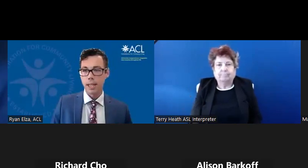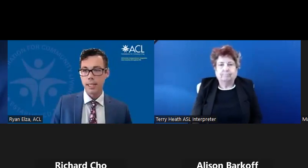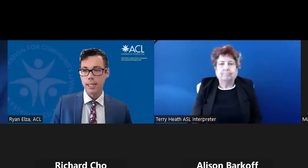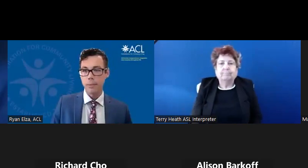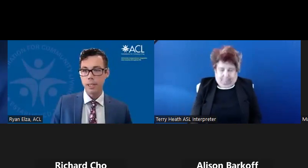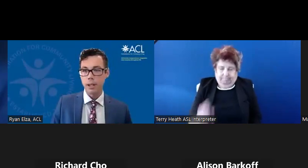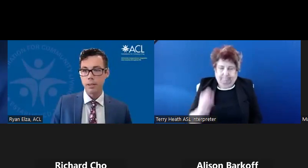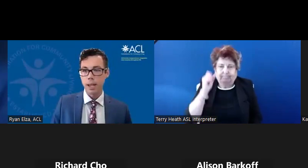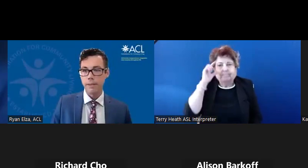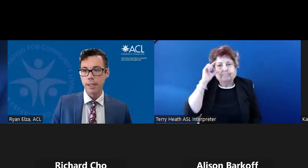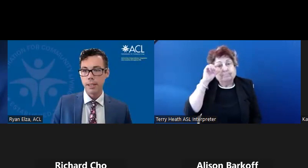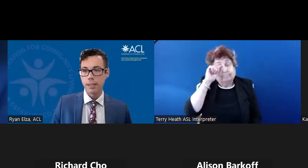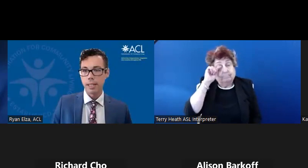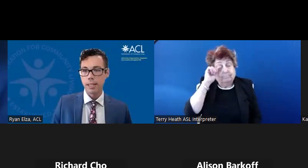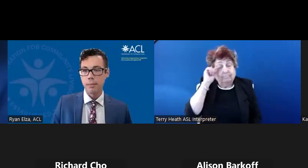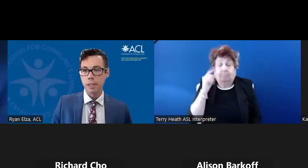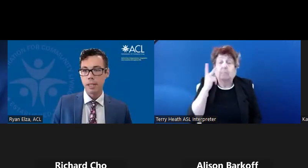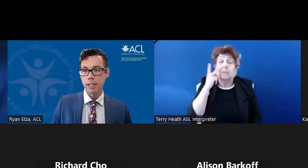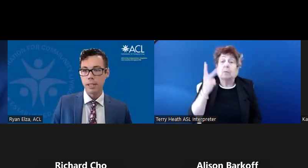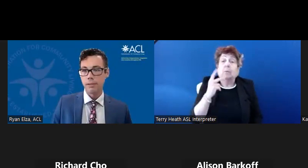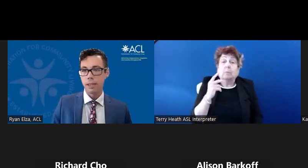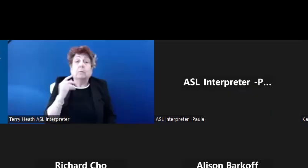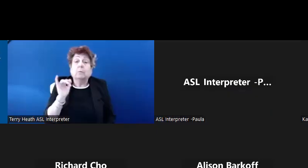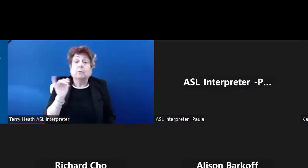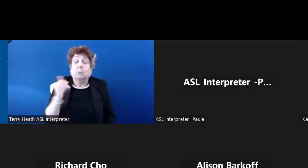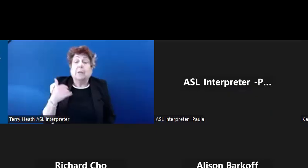I see we also have a similarly related question